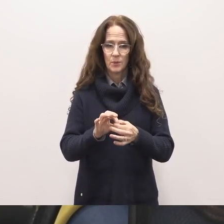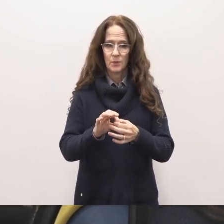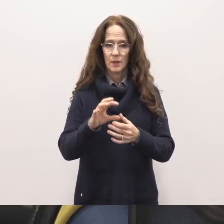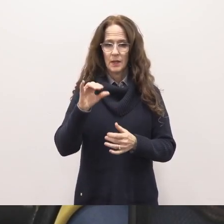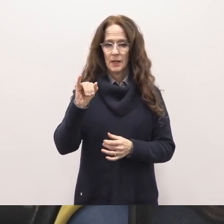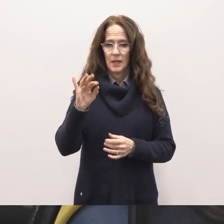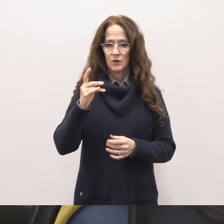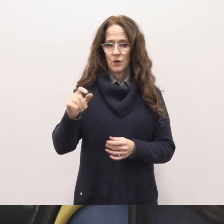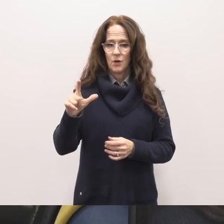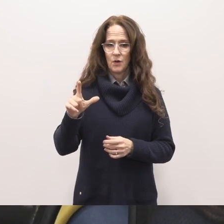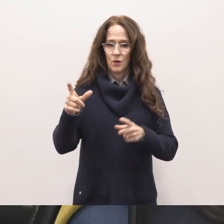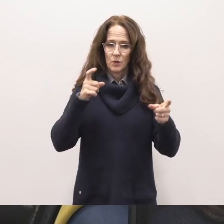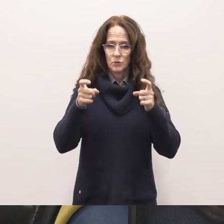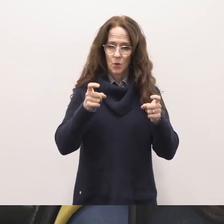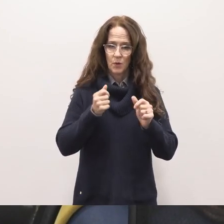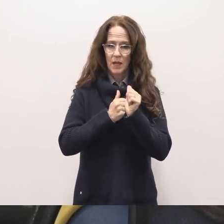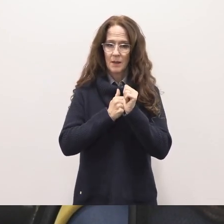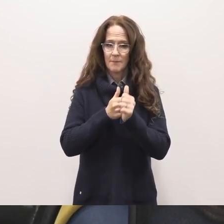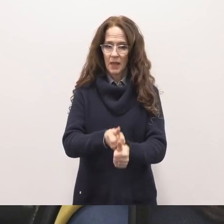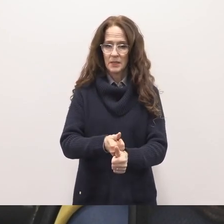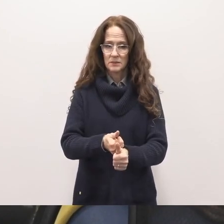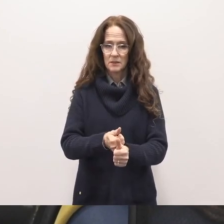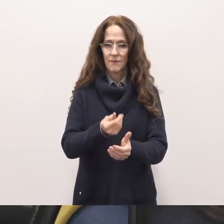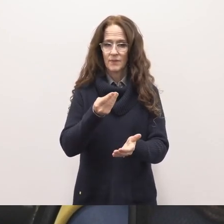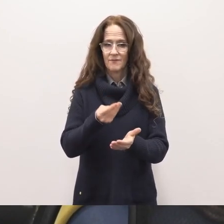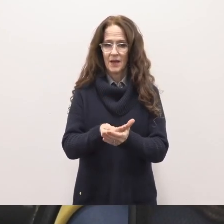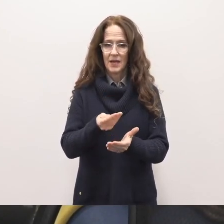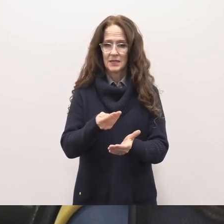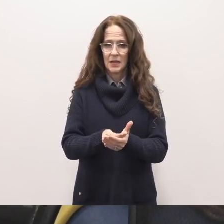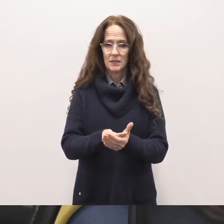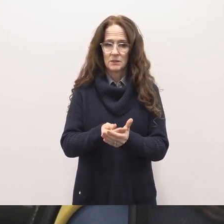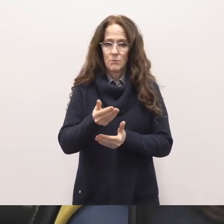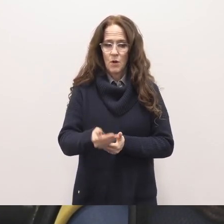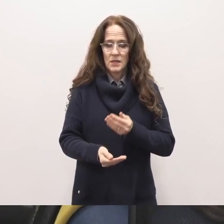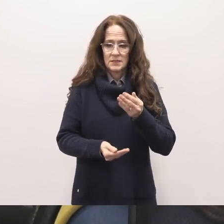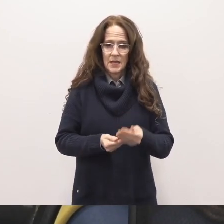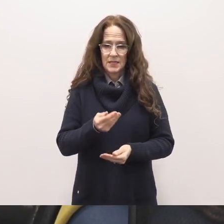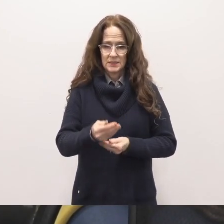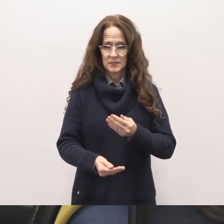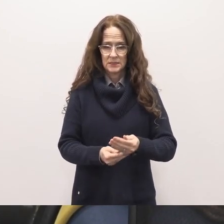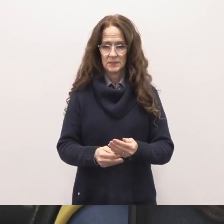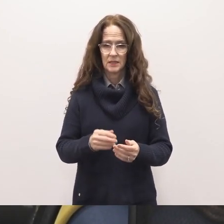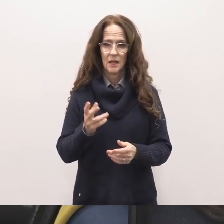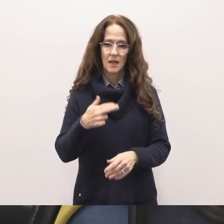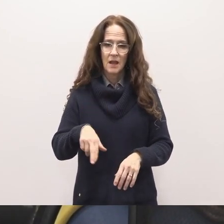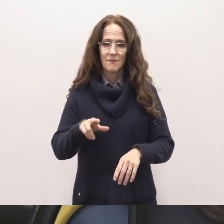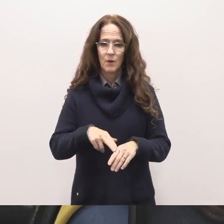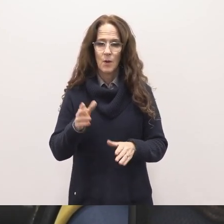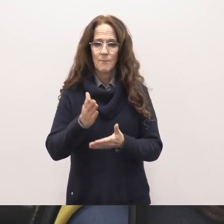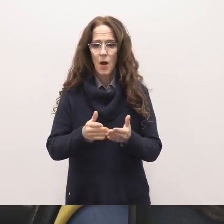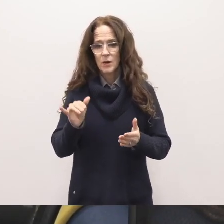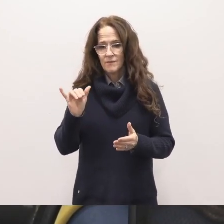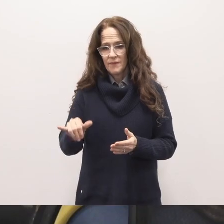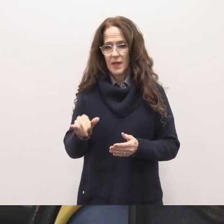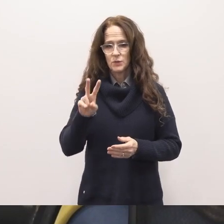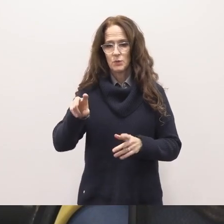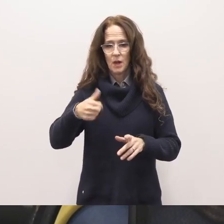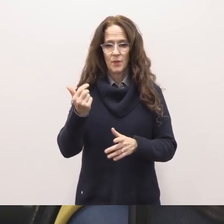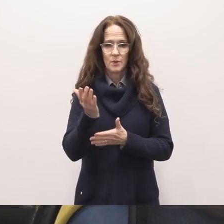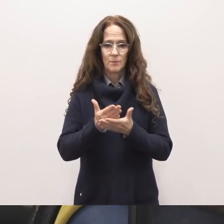and compliance over the financial process and then of course as part of that there are two other components of the audit.